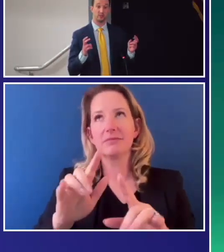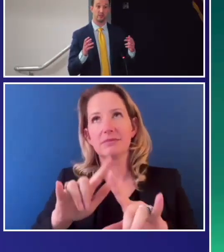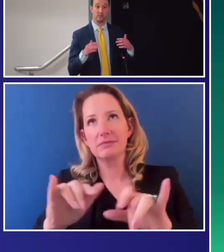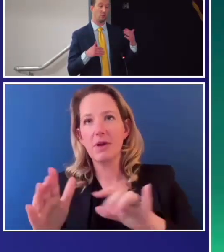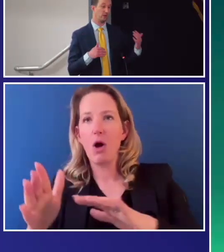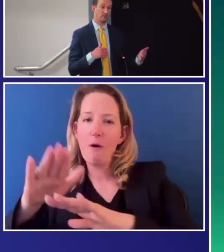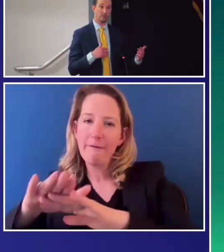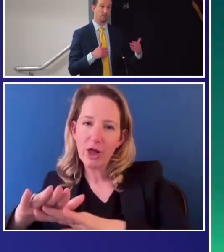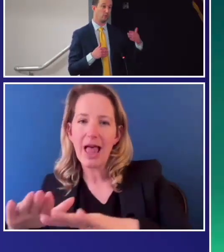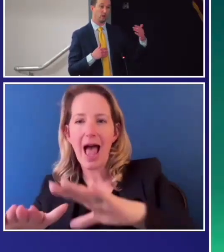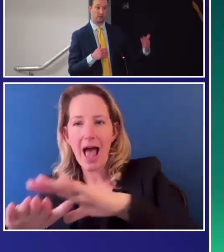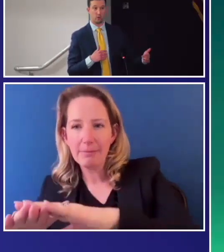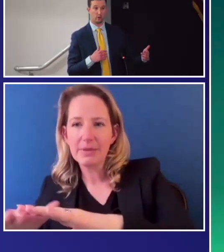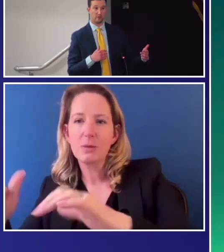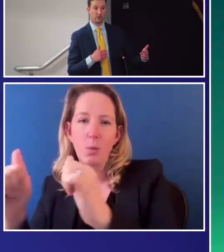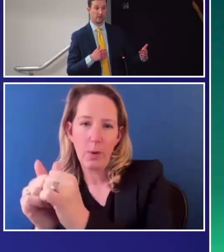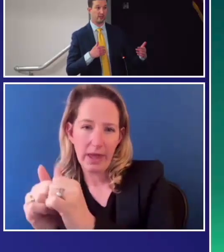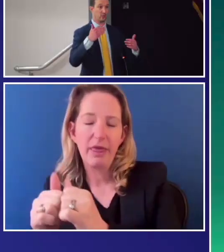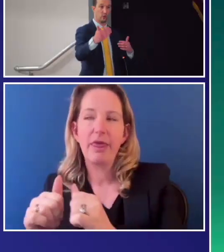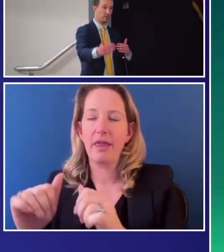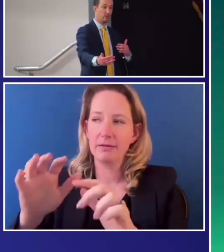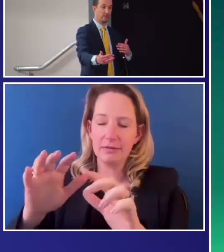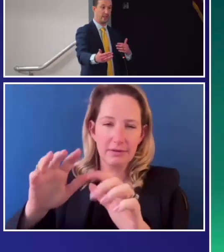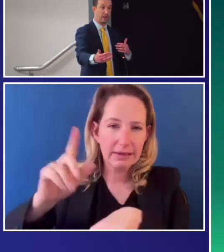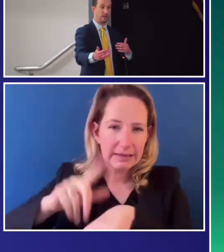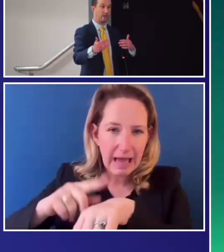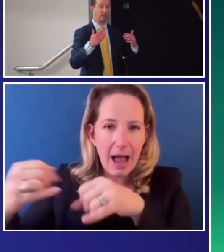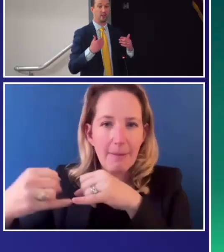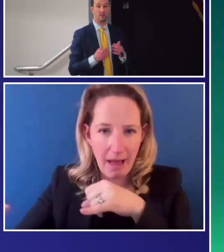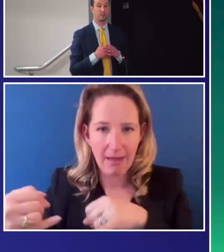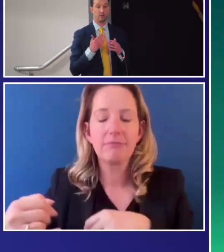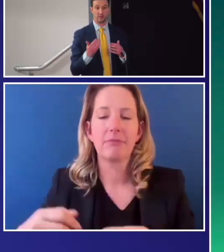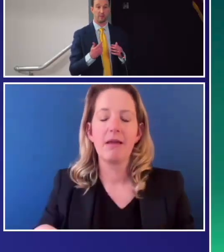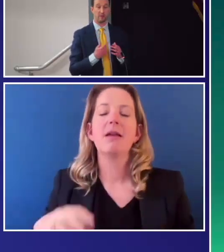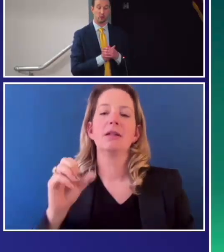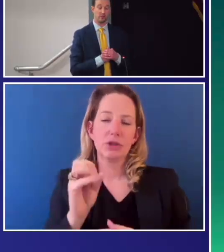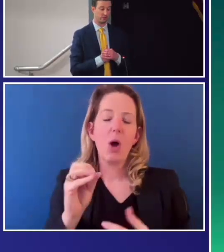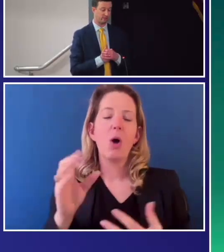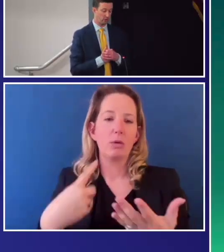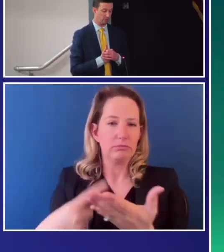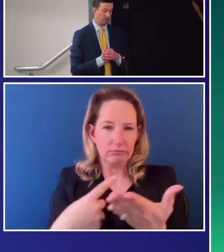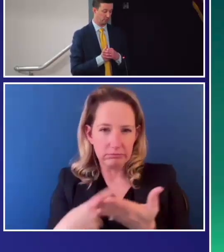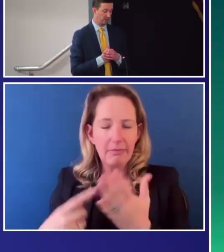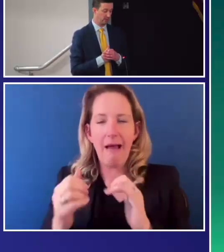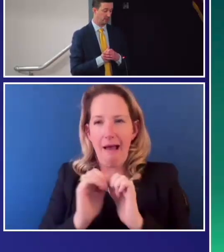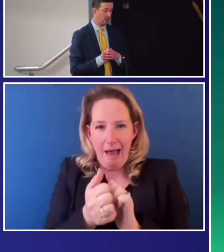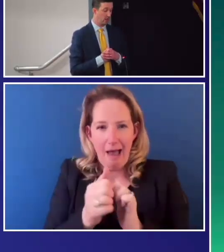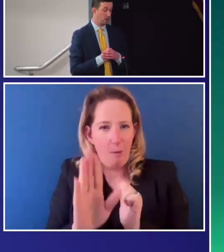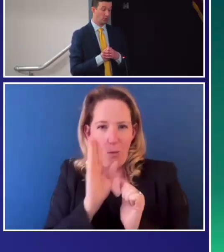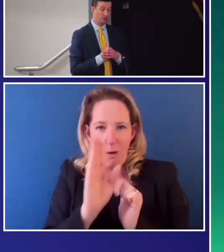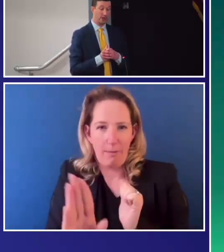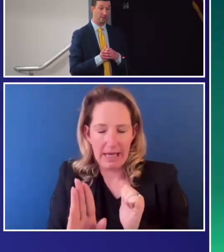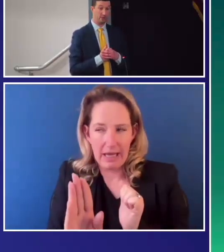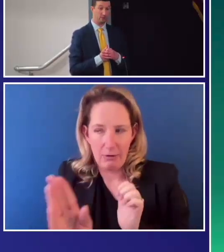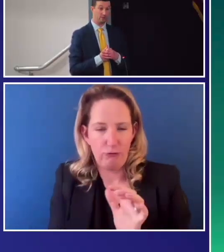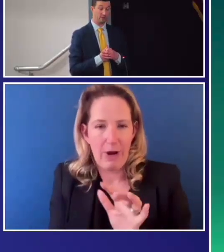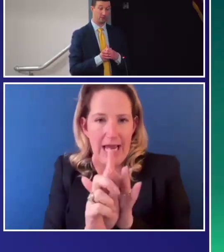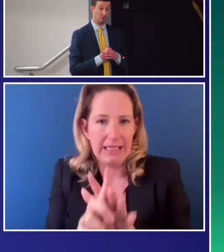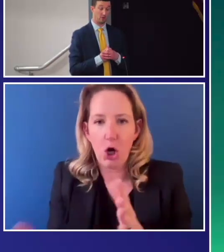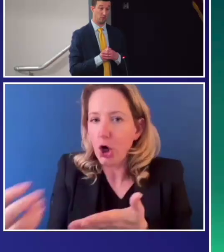Specifically, when is the cohort of earnings, when is all this happening? Some of those timeline questions have already been raised. We do have, I believe it's tomorrow